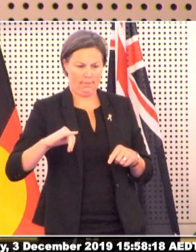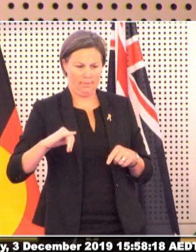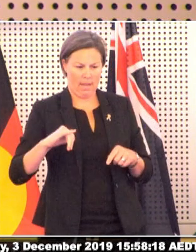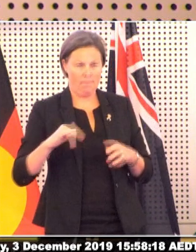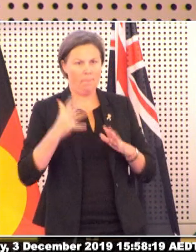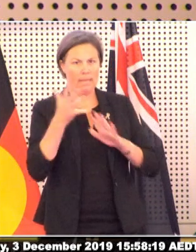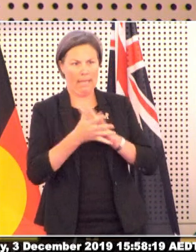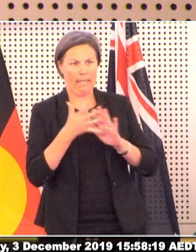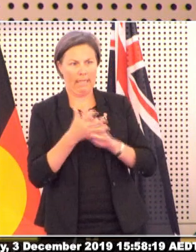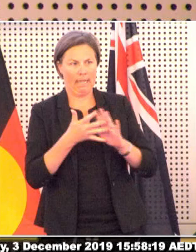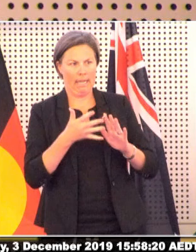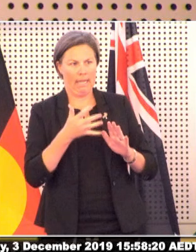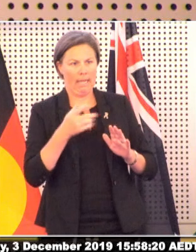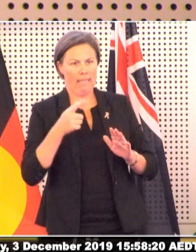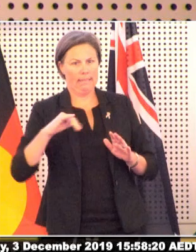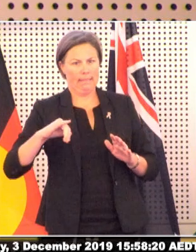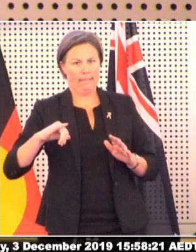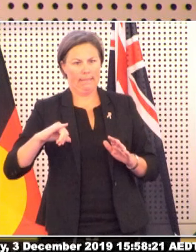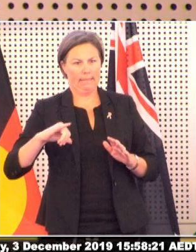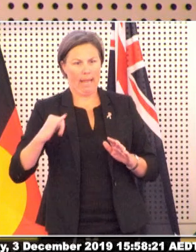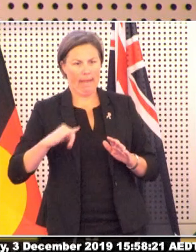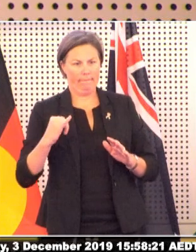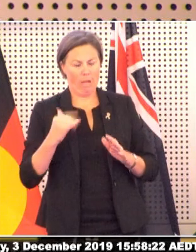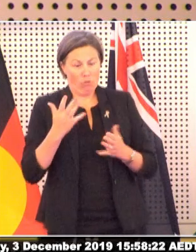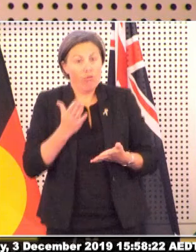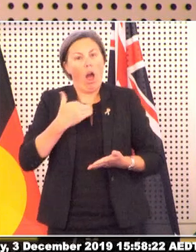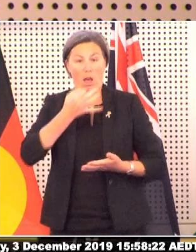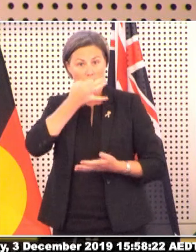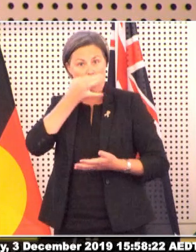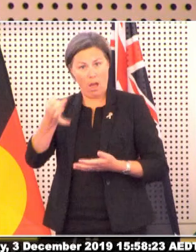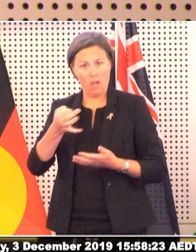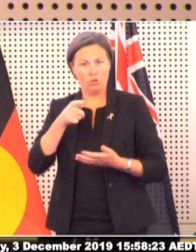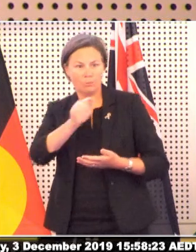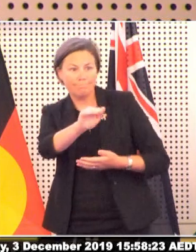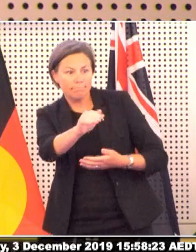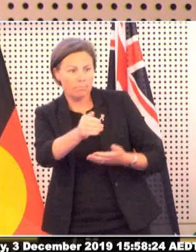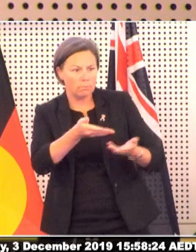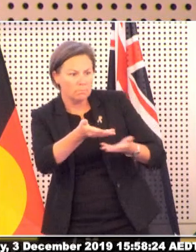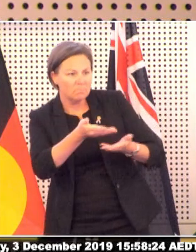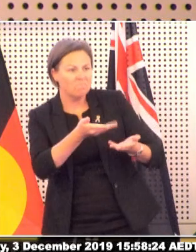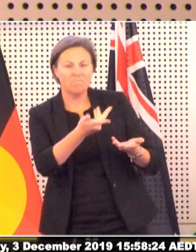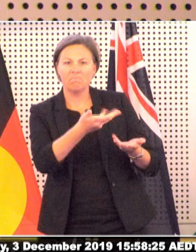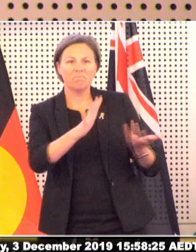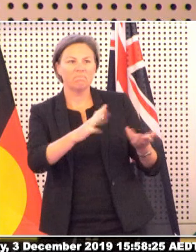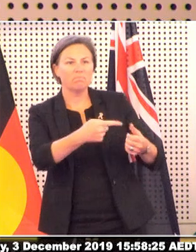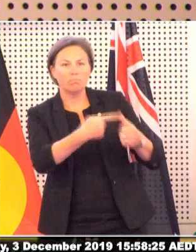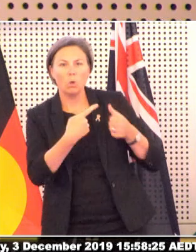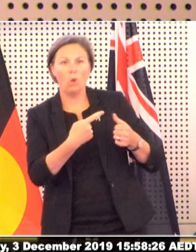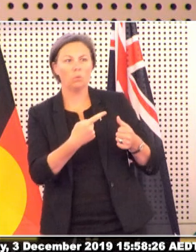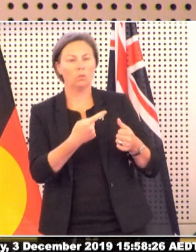trust. So how far can you actually trust the people that you’re supposed to be supervising in a way? That’s a very good point.